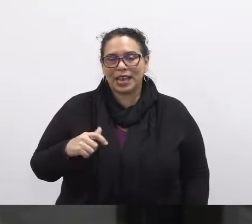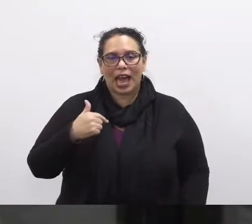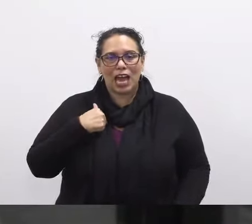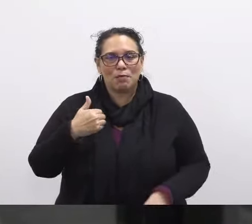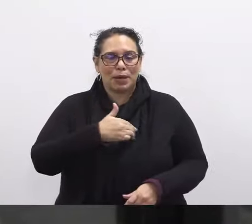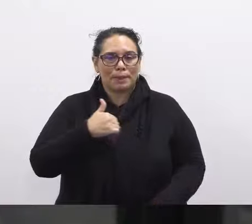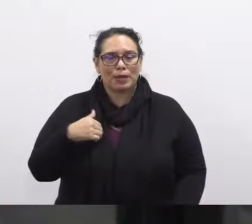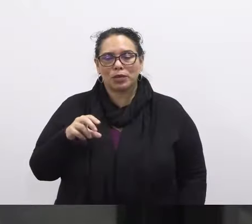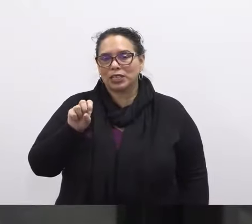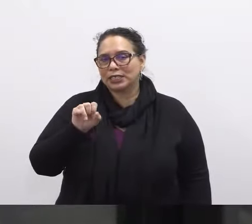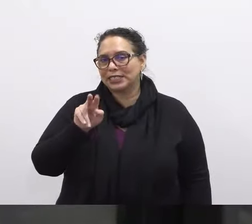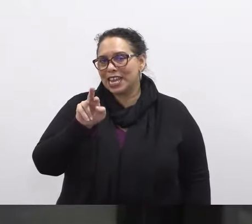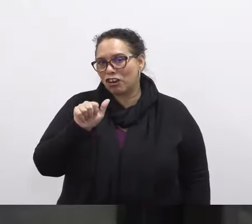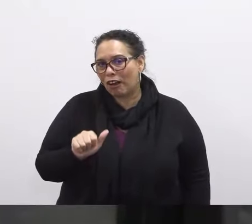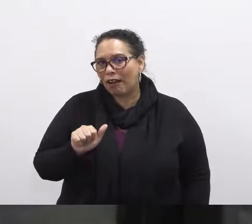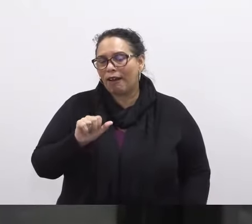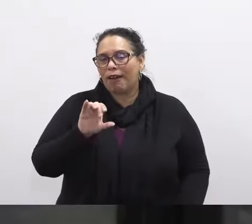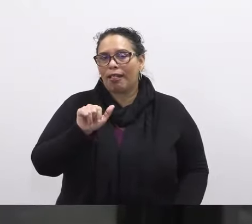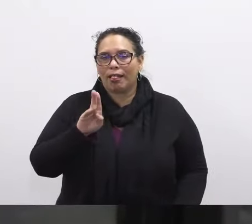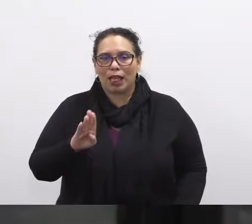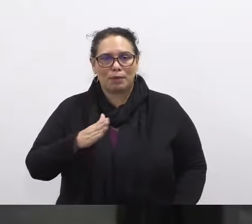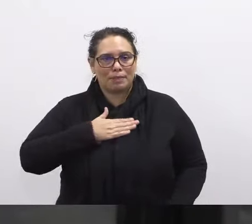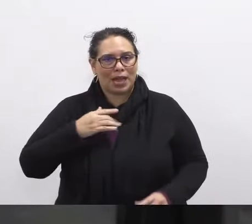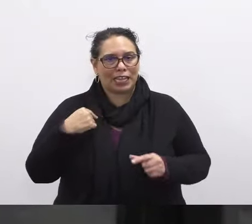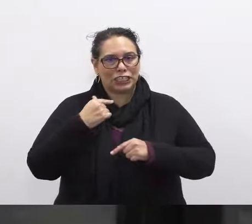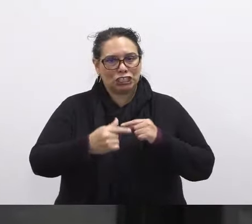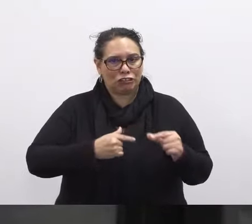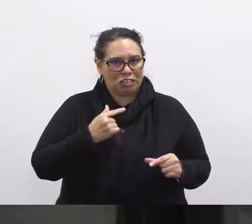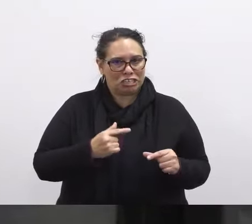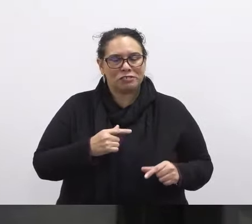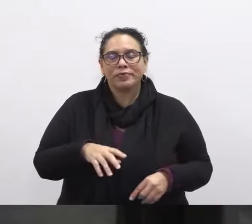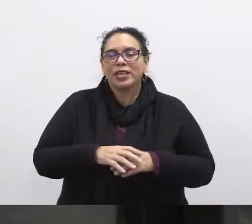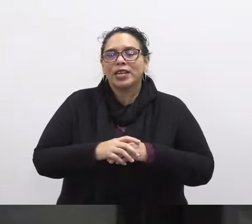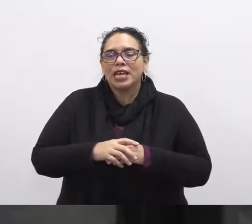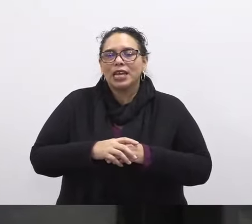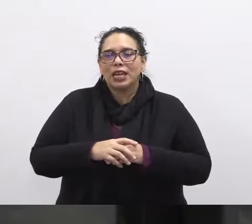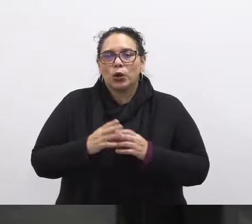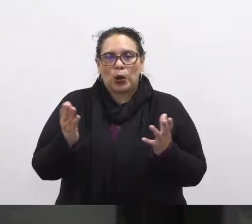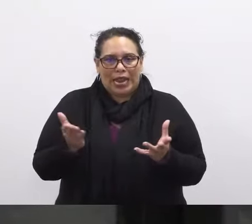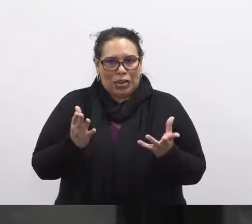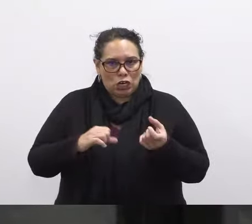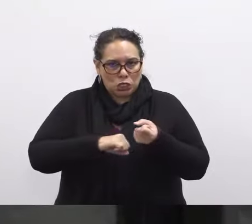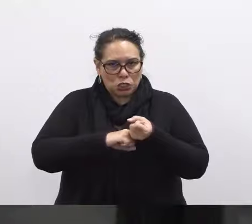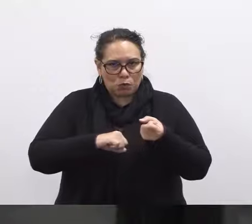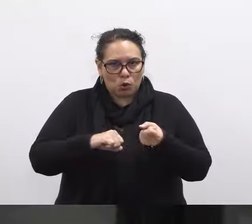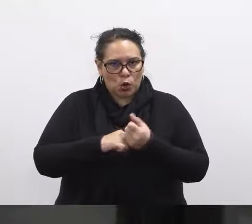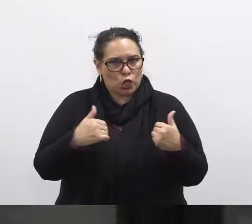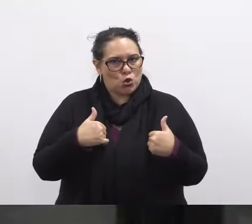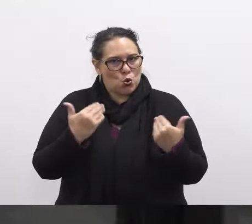and I'm with my generation Sierra Club. We're here to support the youth who are outside